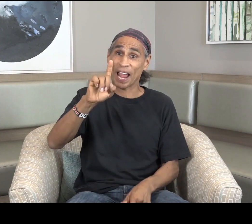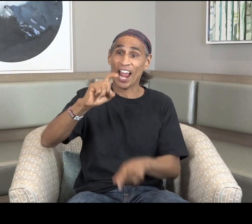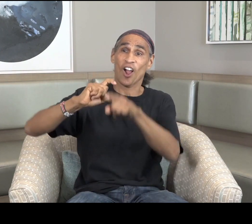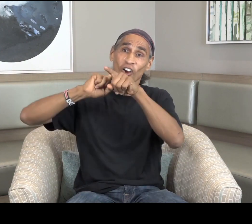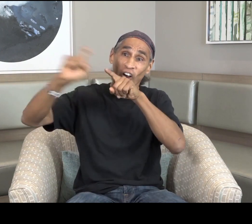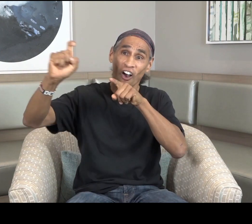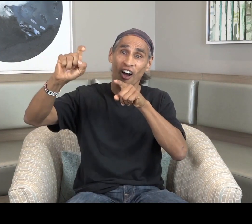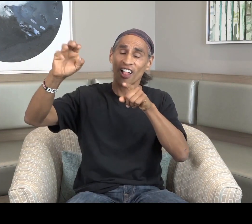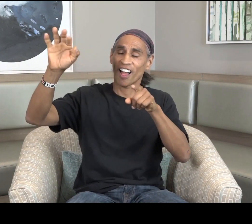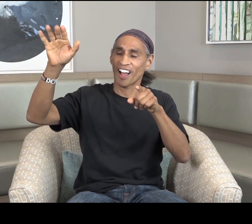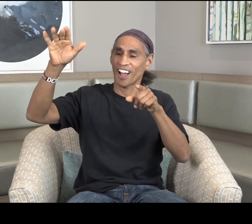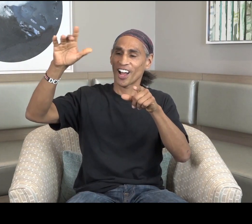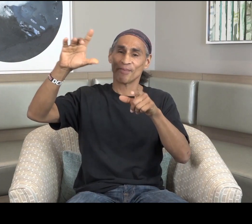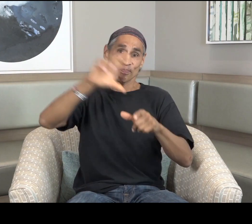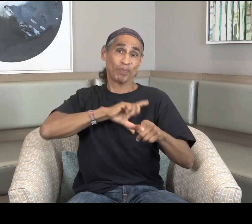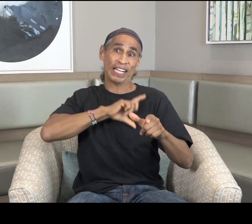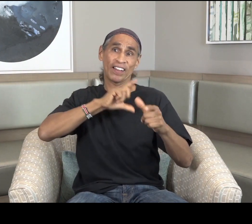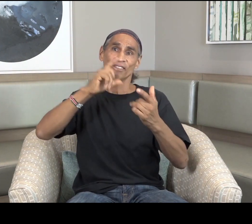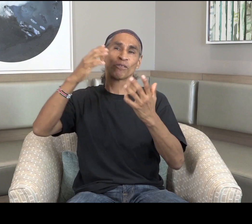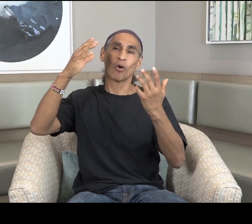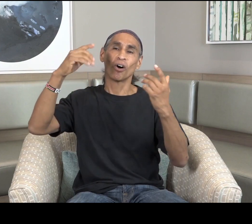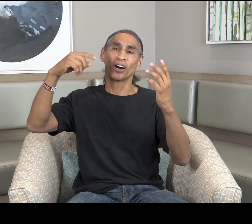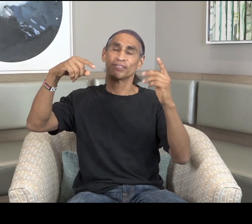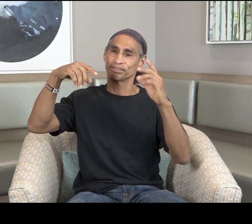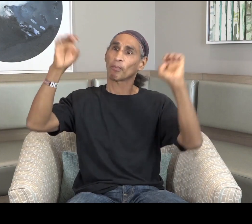We told them that the maid called